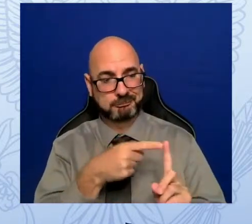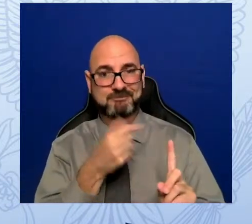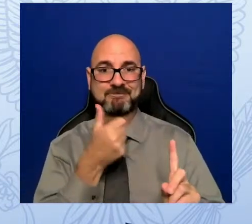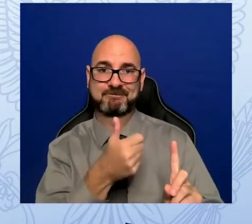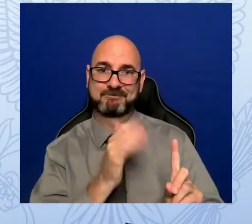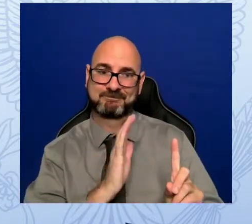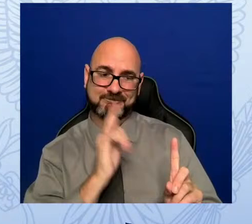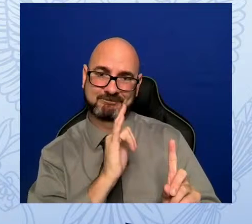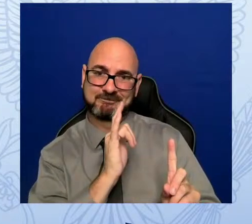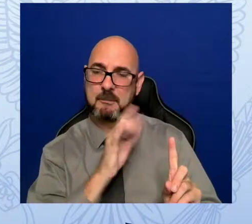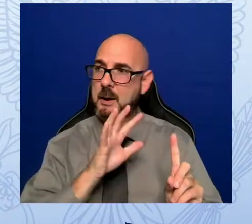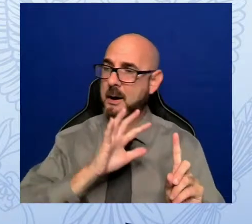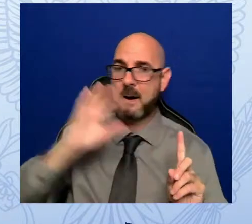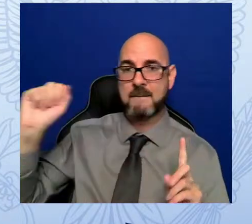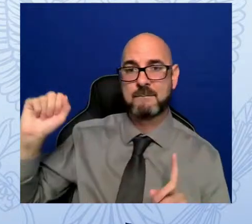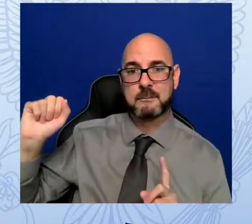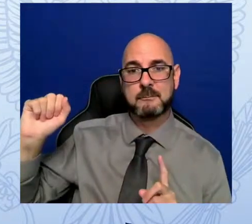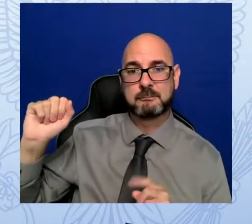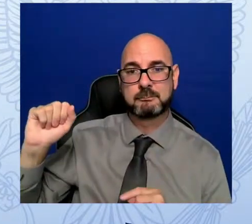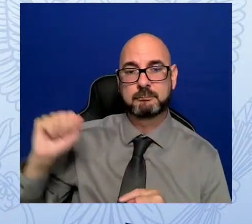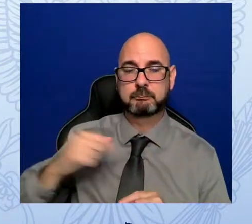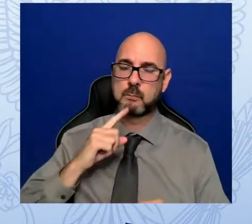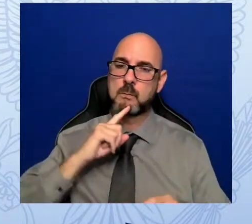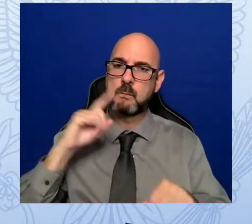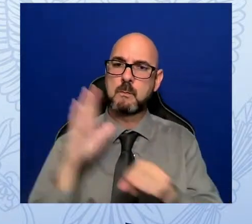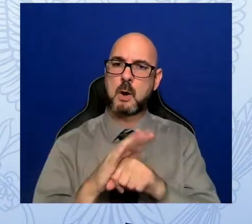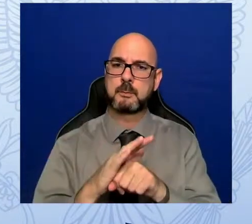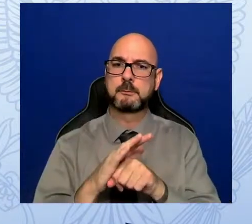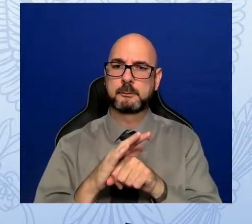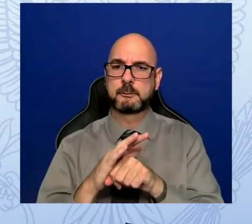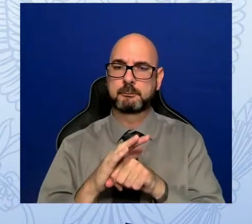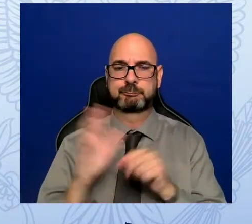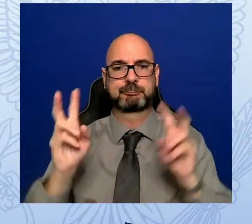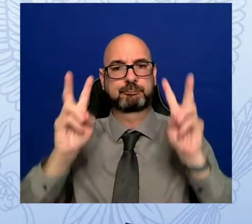if you fight for us, we'll fight for you. If you serve us, we'll serve you.